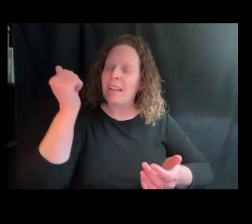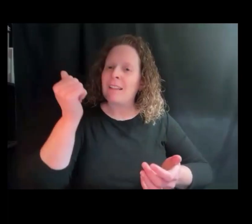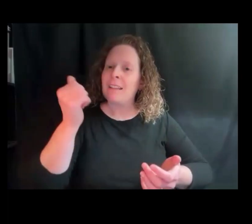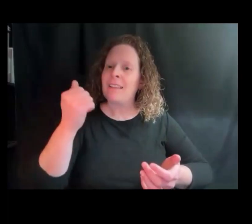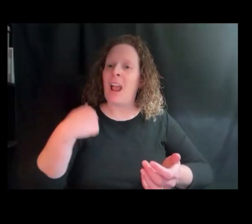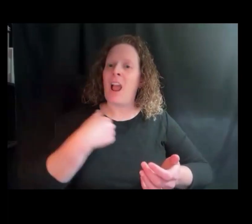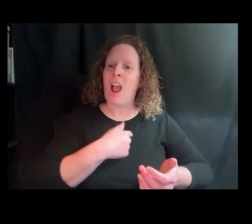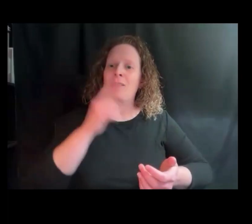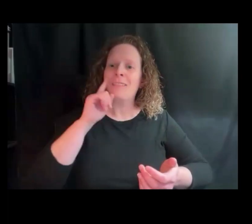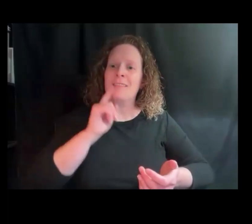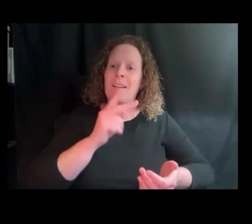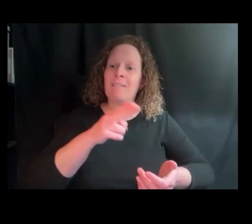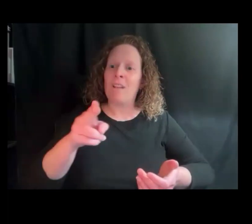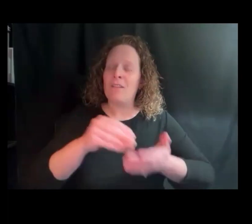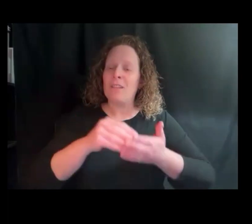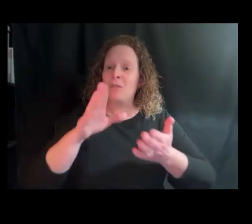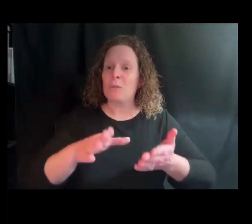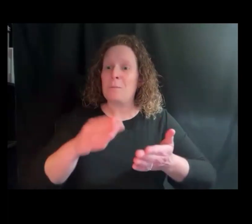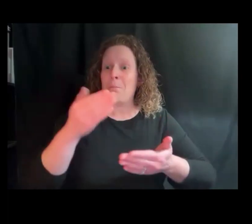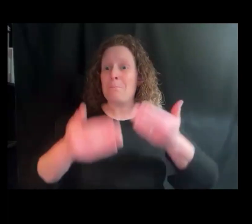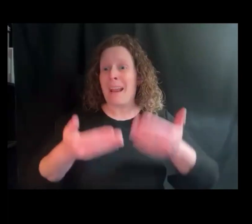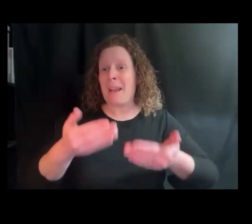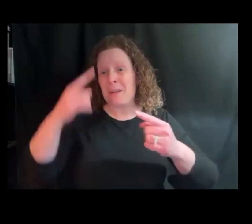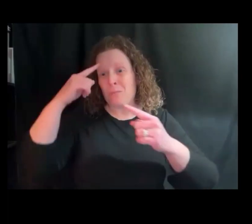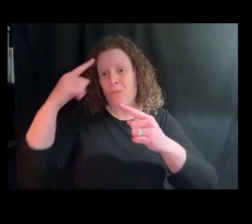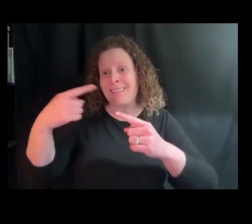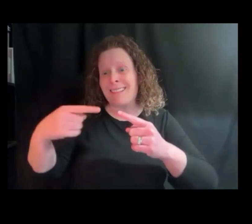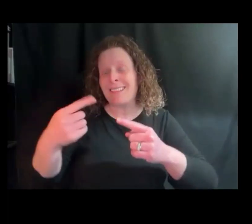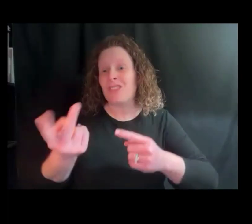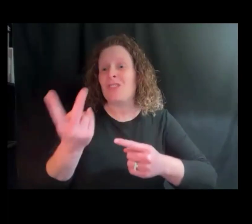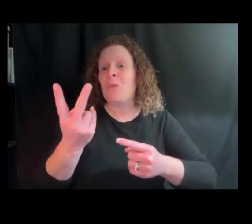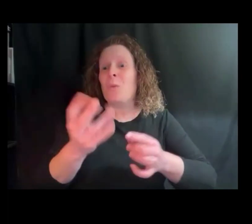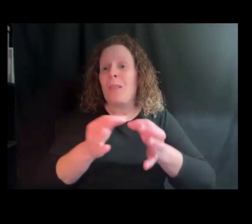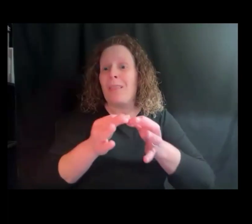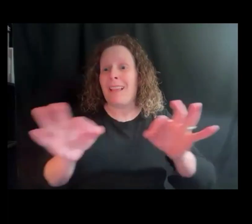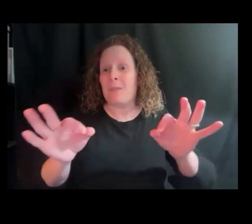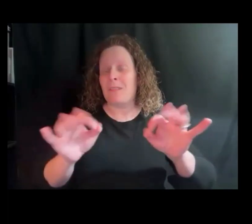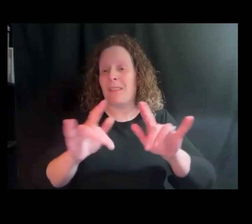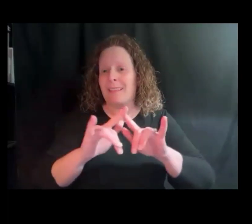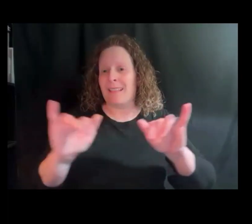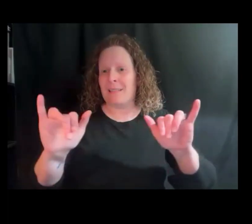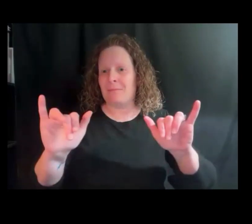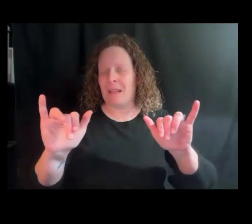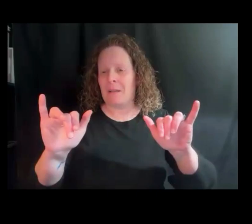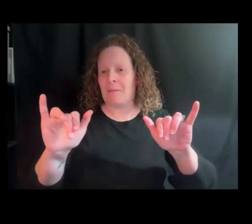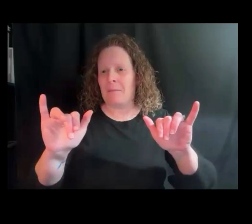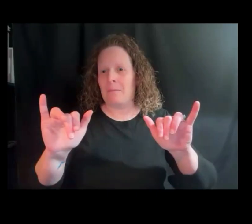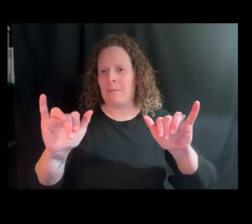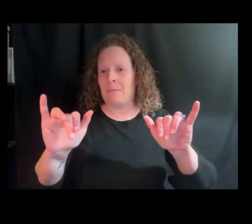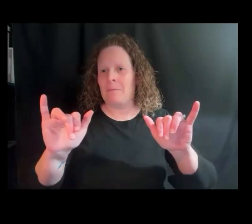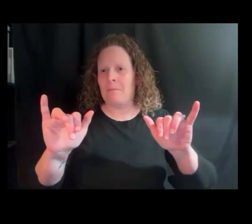to process the information that is being taught to them. We often forget that deaf children are trying